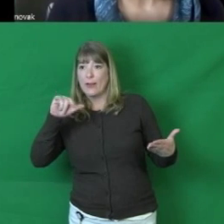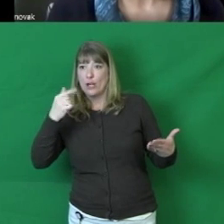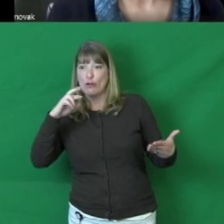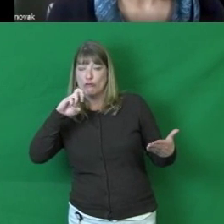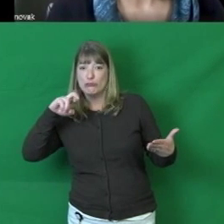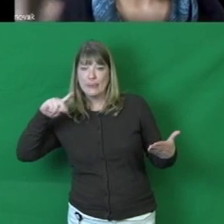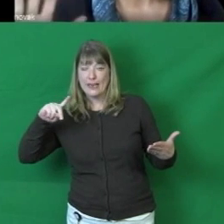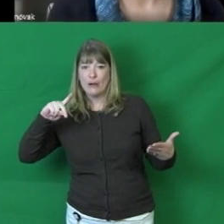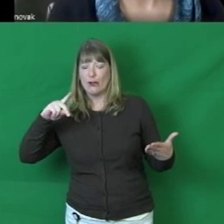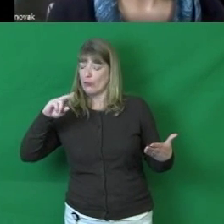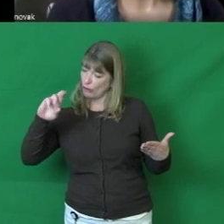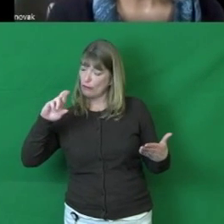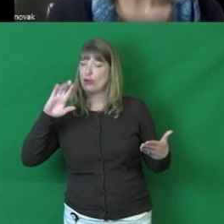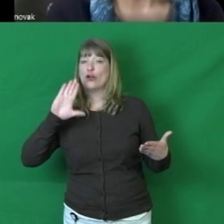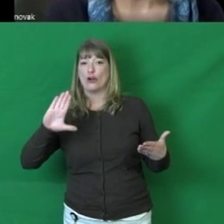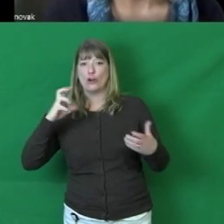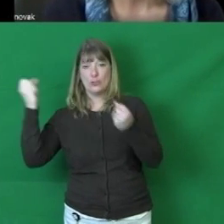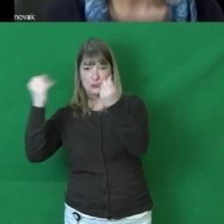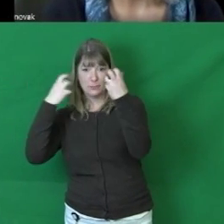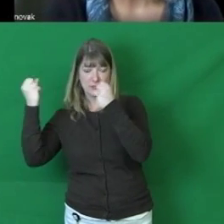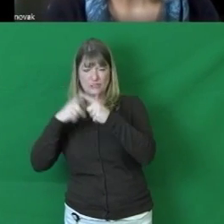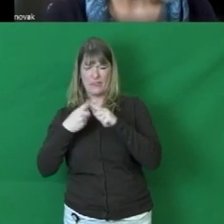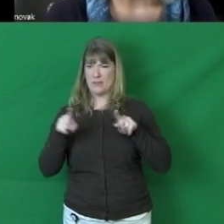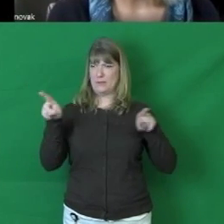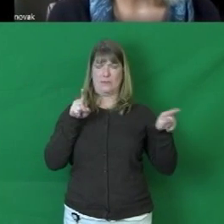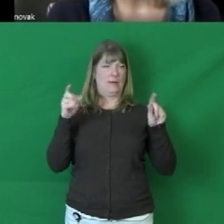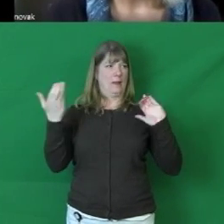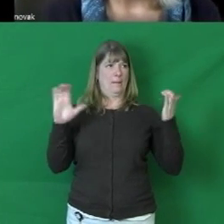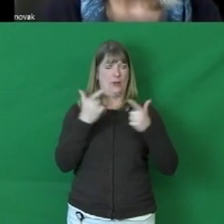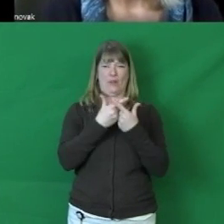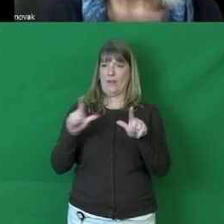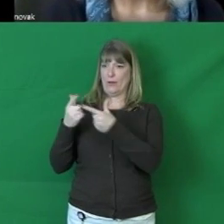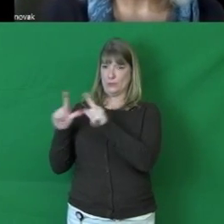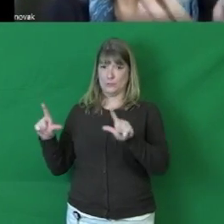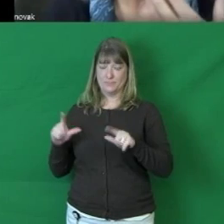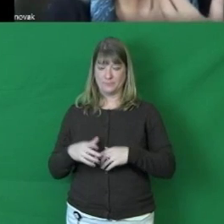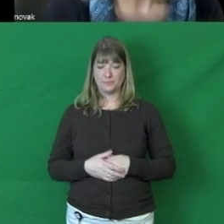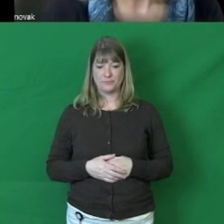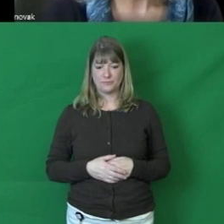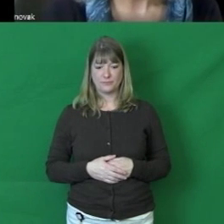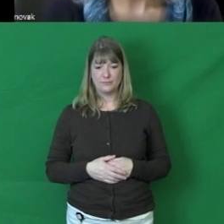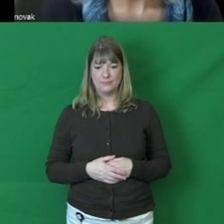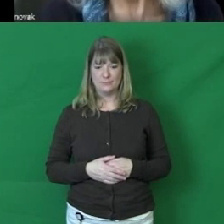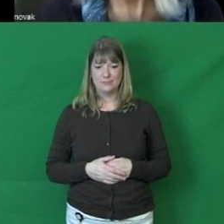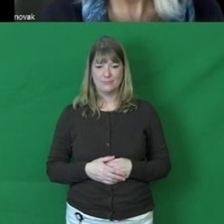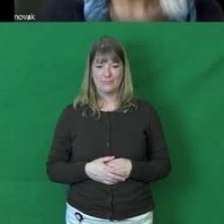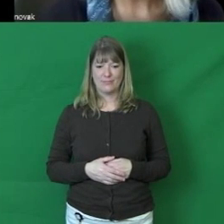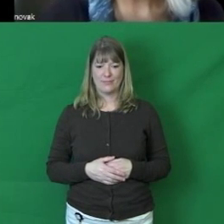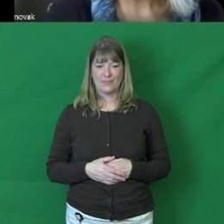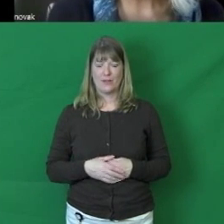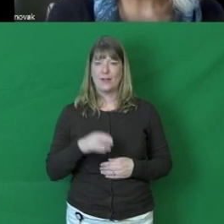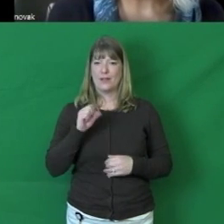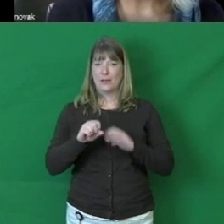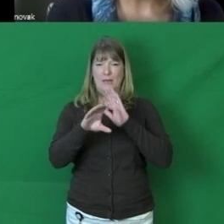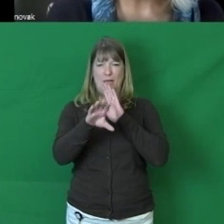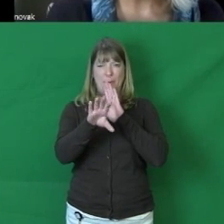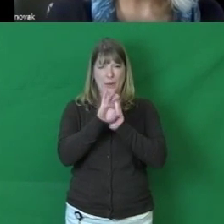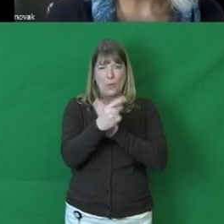It has students compare language models. I again state, "Pick one popular song.